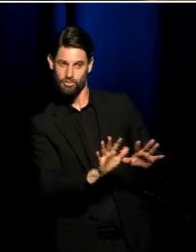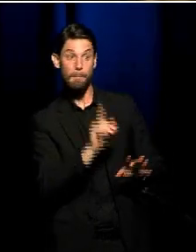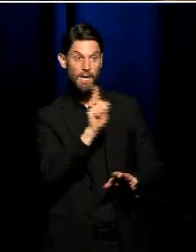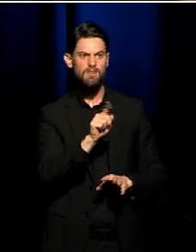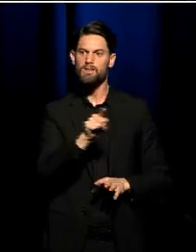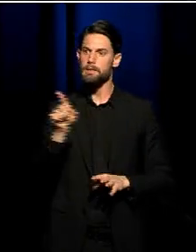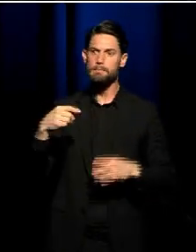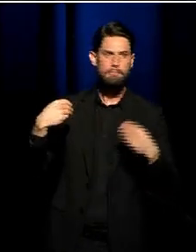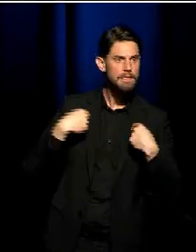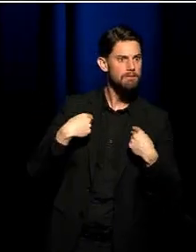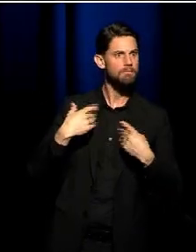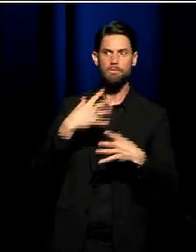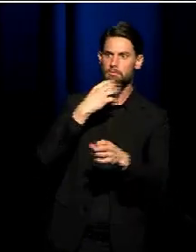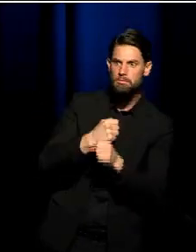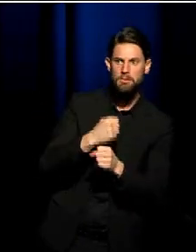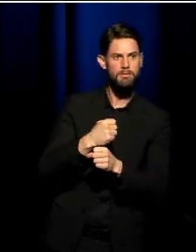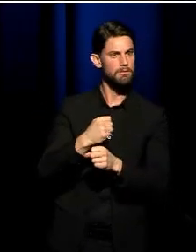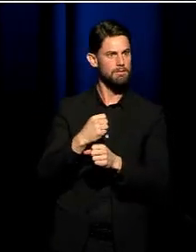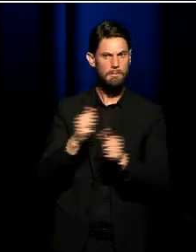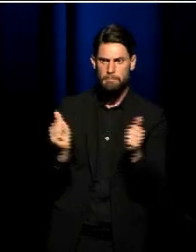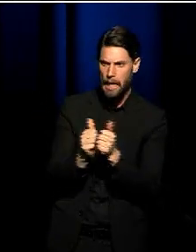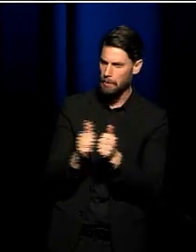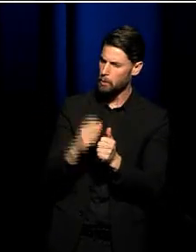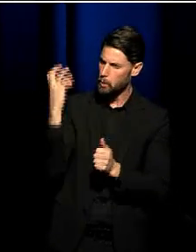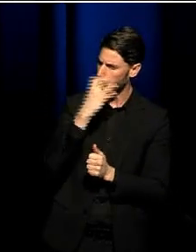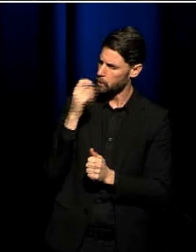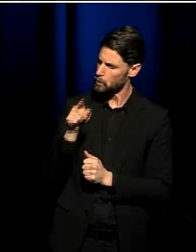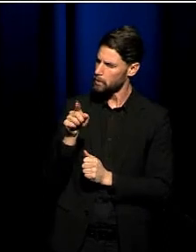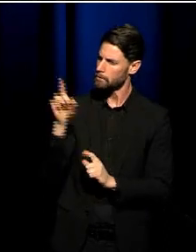information where necessary from governmental bodies agencies, commercial